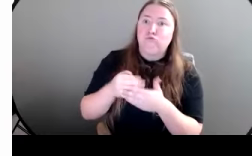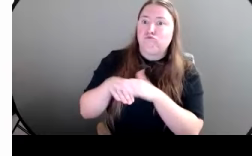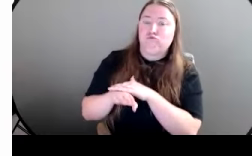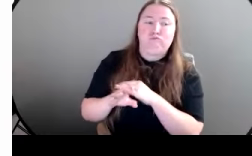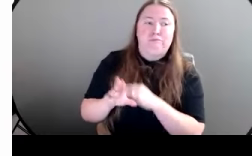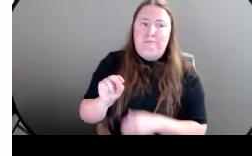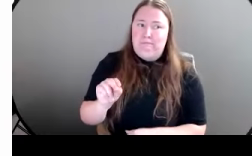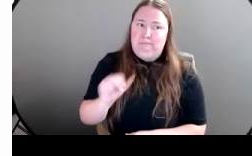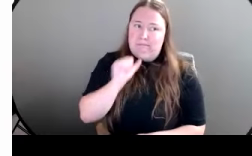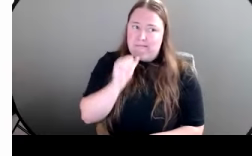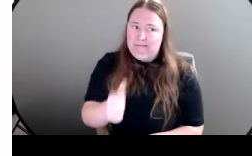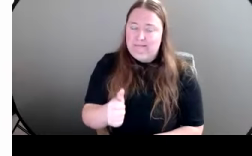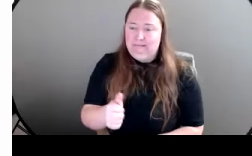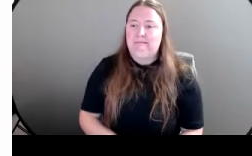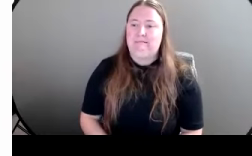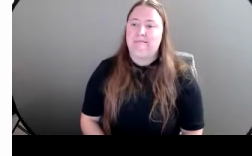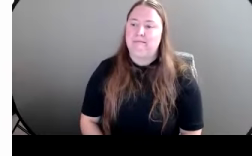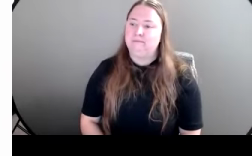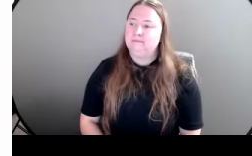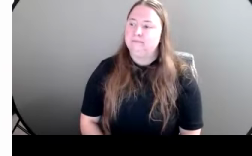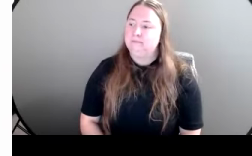identifiable about how to create an account and do all that.